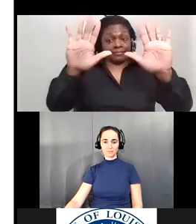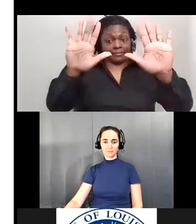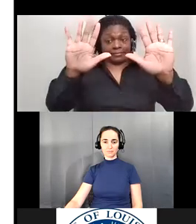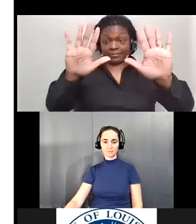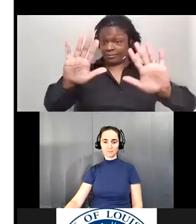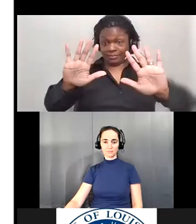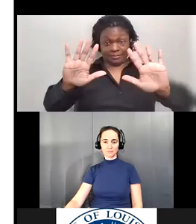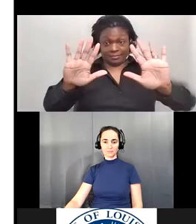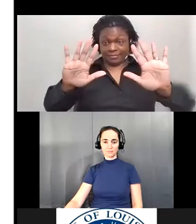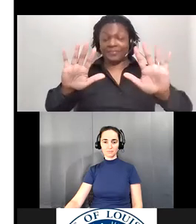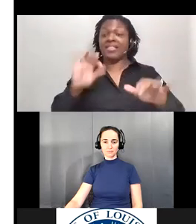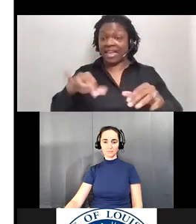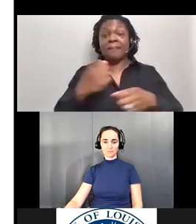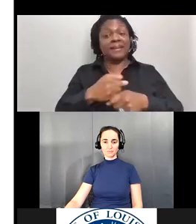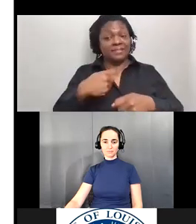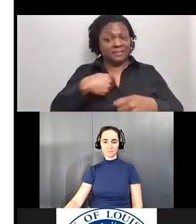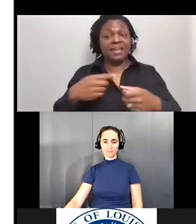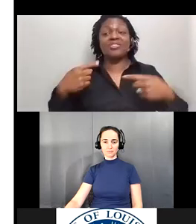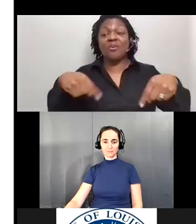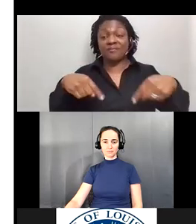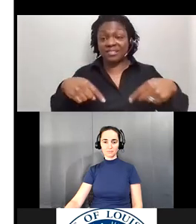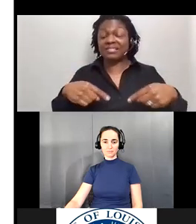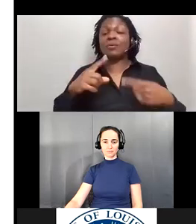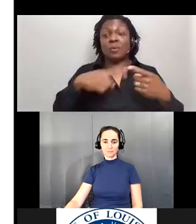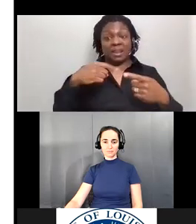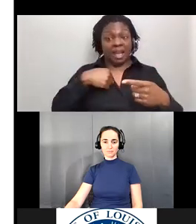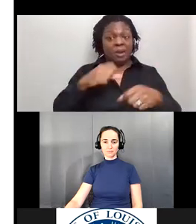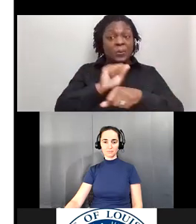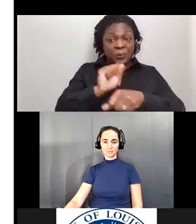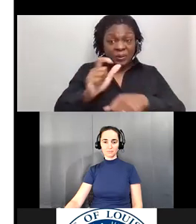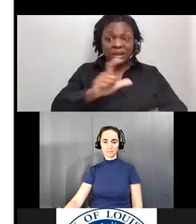nervous as a police officer when I was a police officer. Then when people were trying to reach